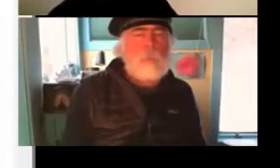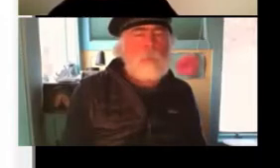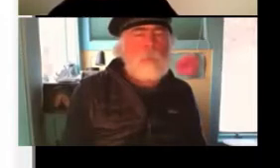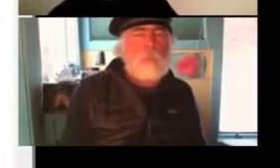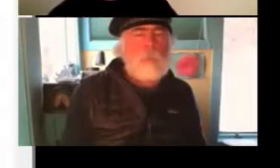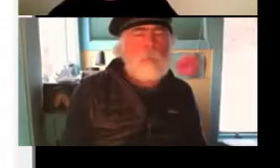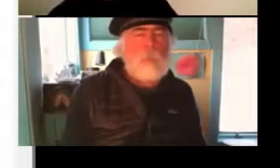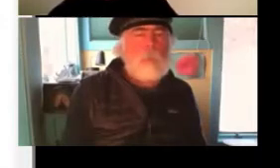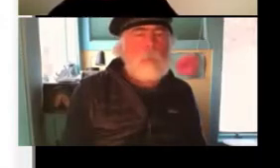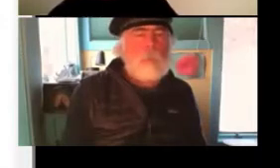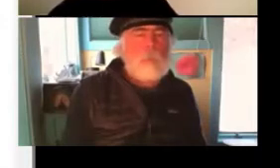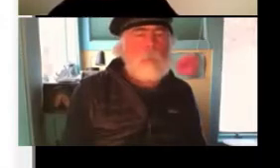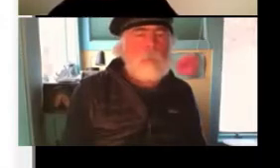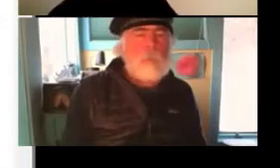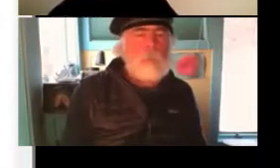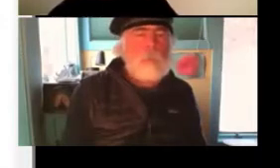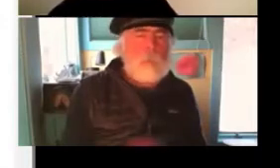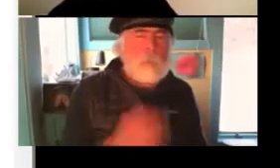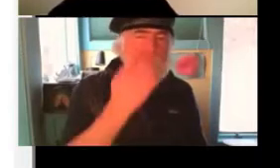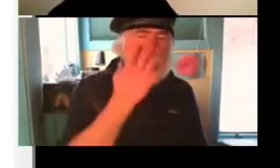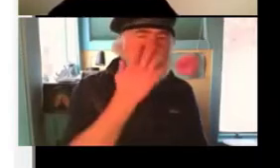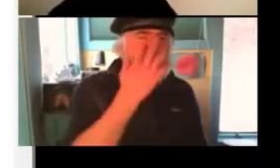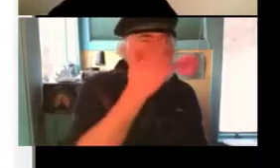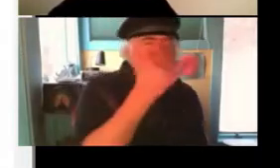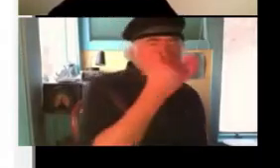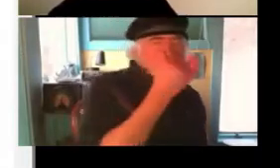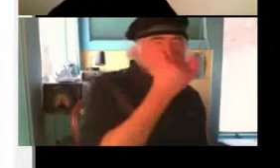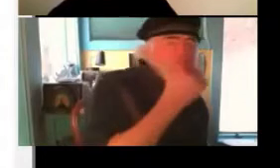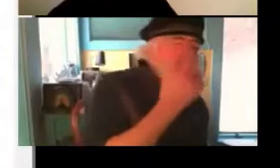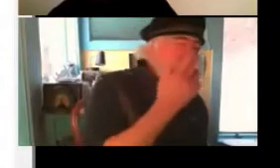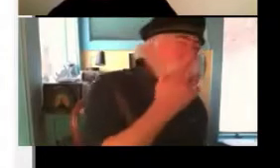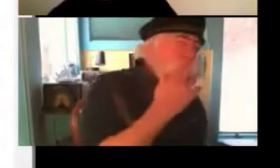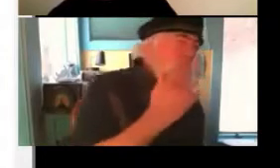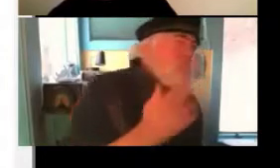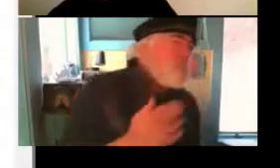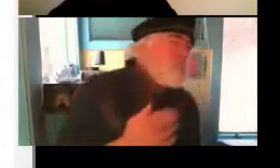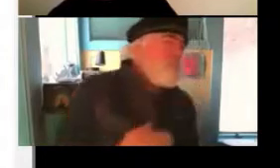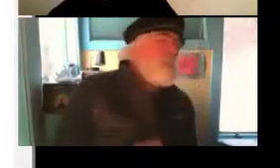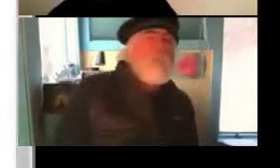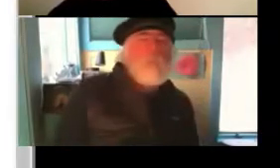as you go. You can also navigate using this button